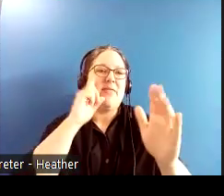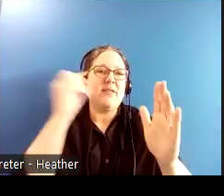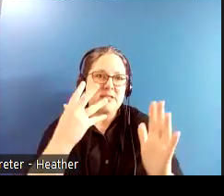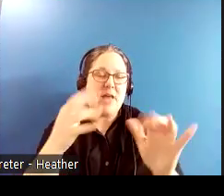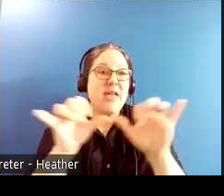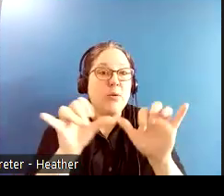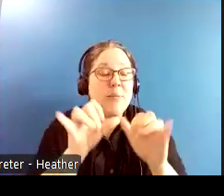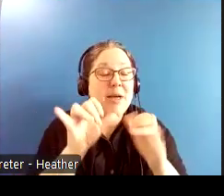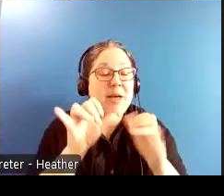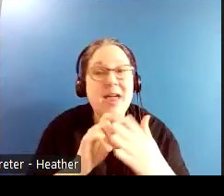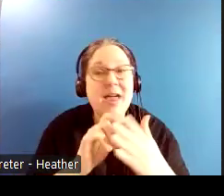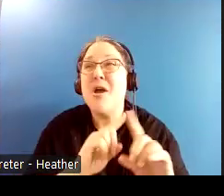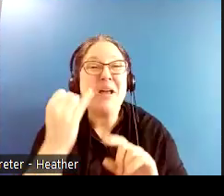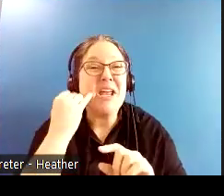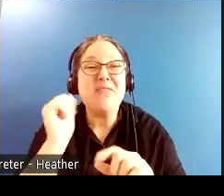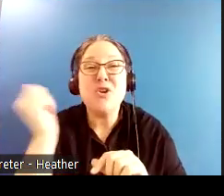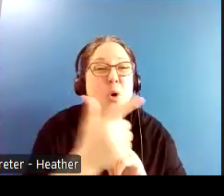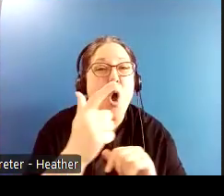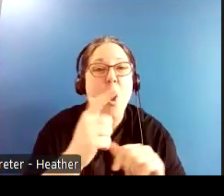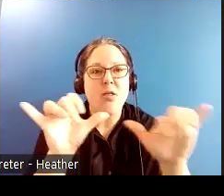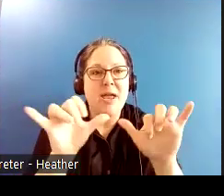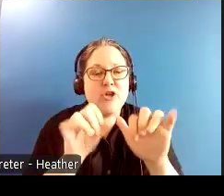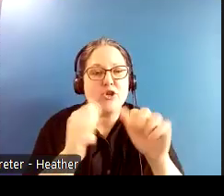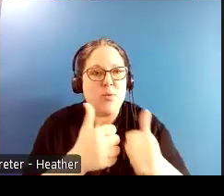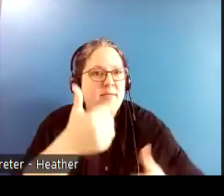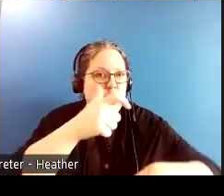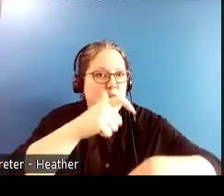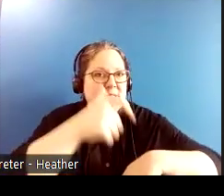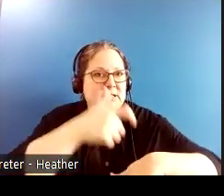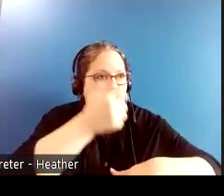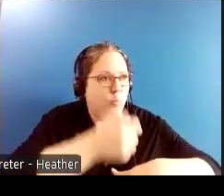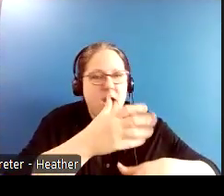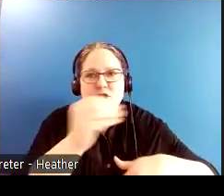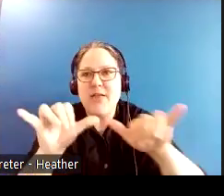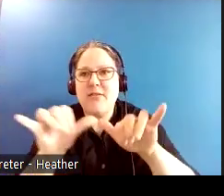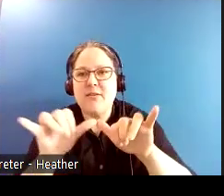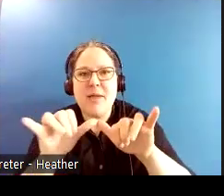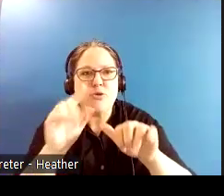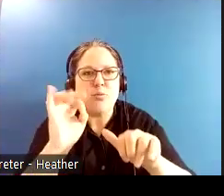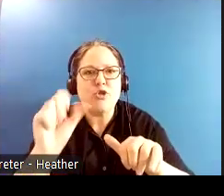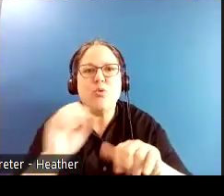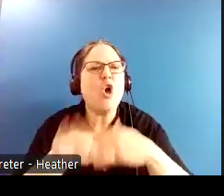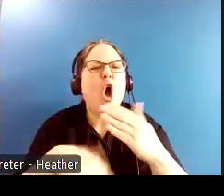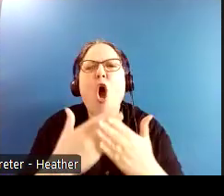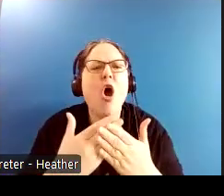everybody's trying to measure it with stopwatches and different kinds of tools, all of their numbers are going to be a little bit different. Someone's going to be a second longer. Someone's going to be